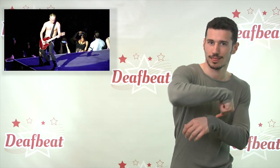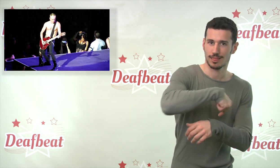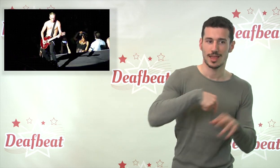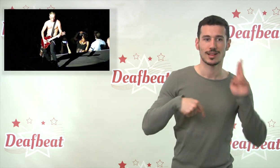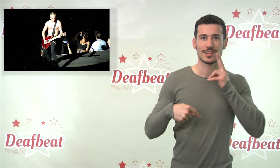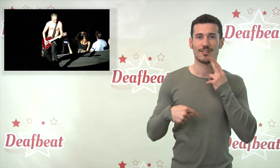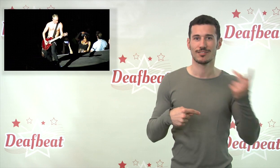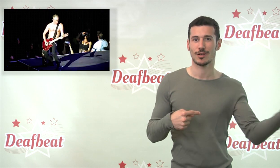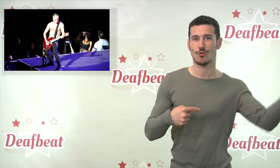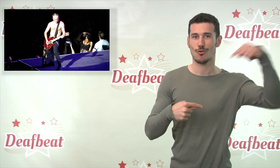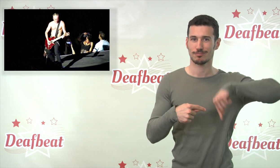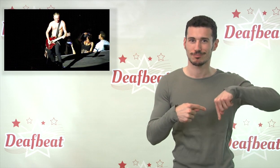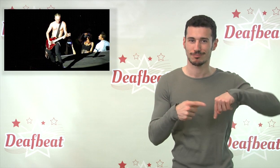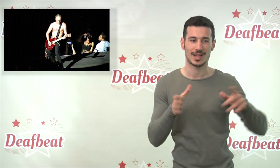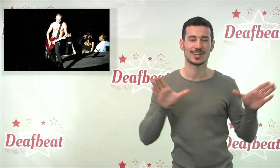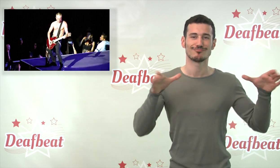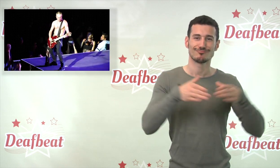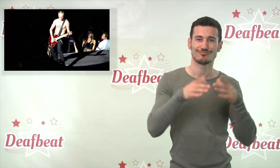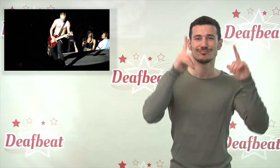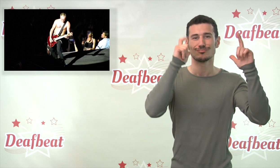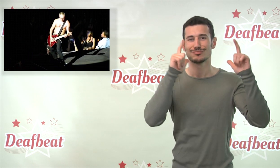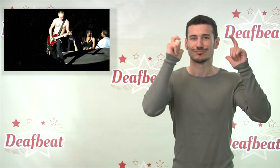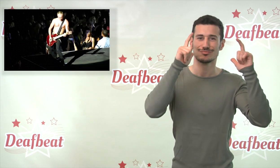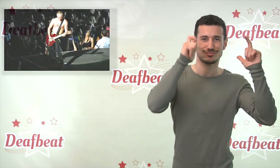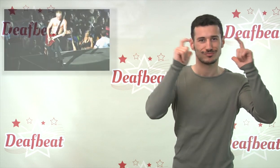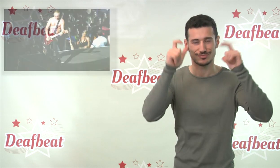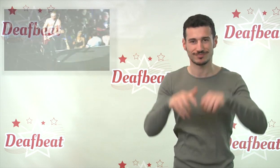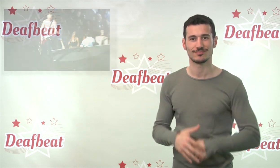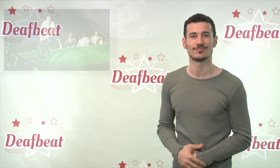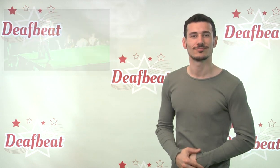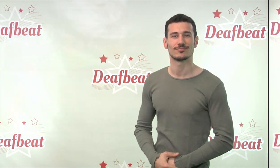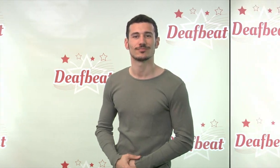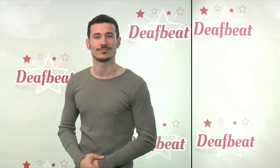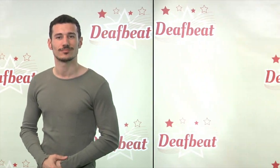arena on the day of their performance and take a photo with a large replica of the scoreboard.